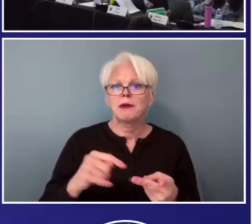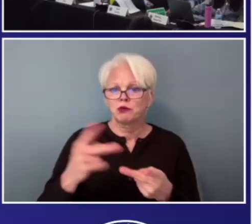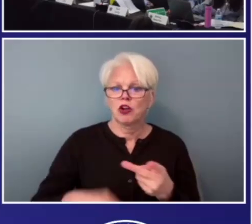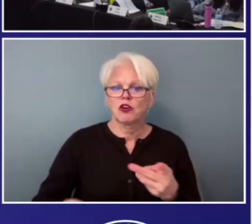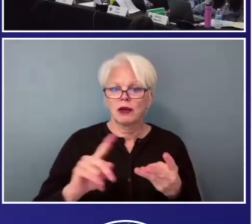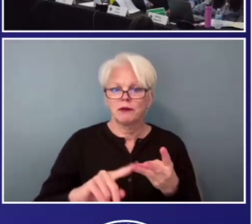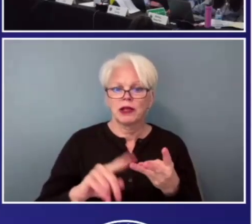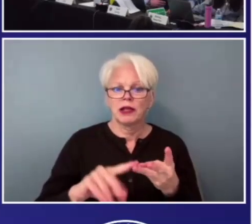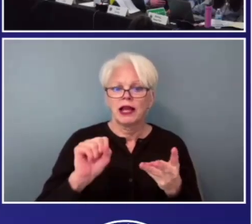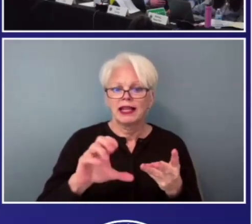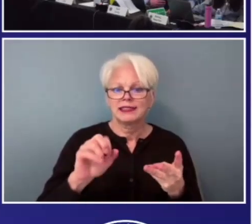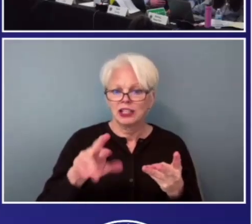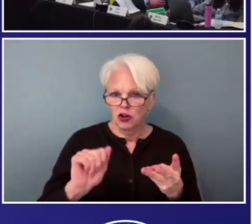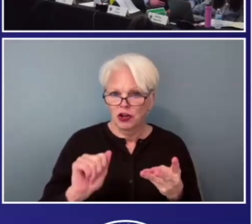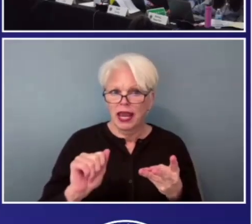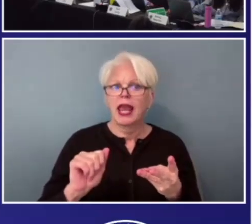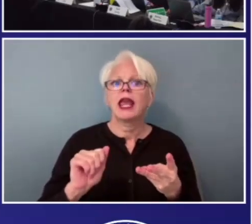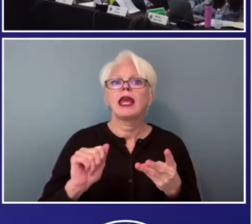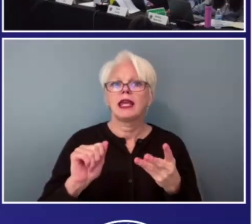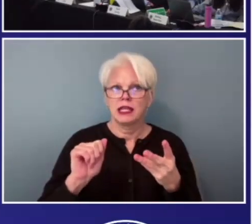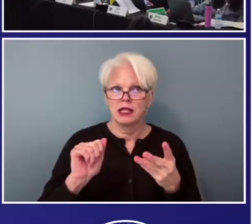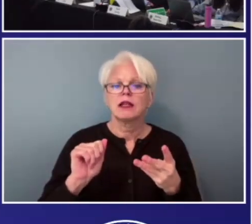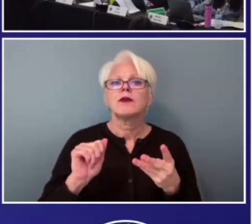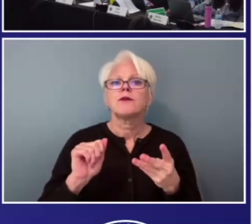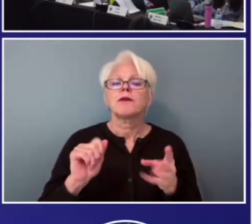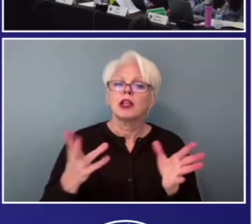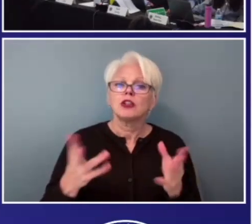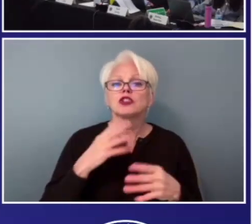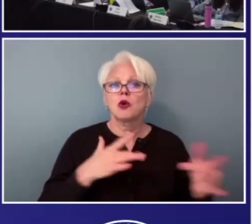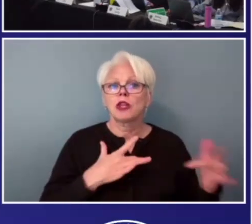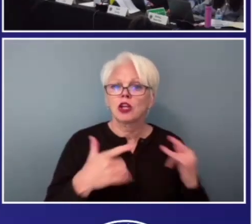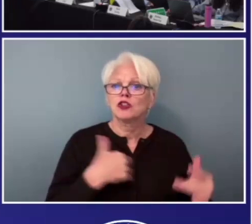And so the concerns that we have regarding